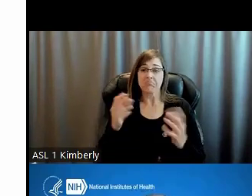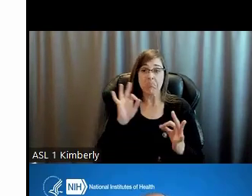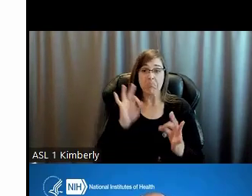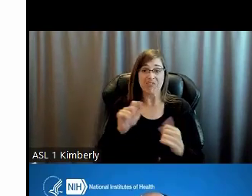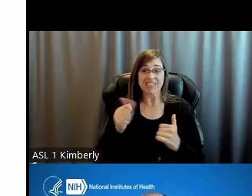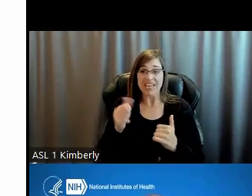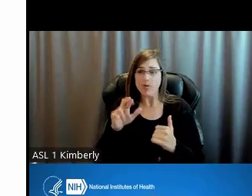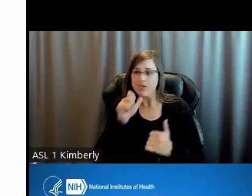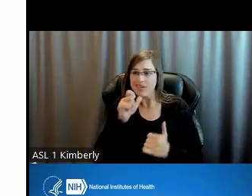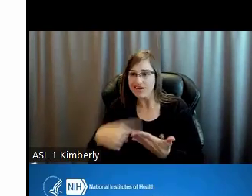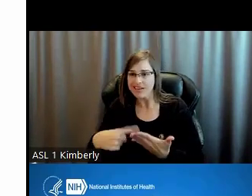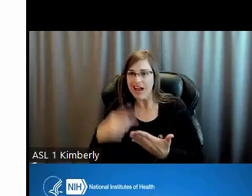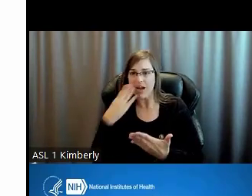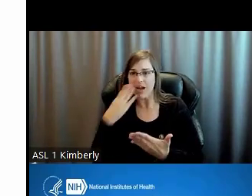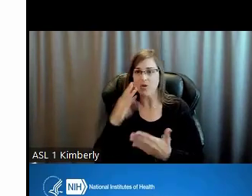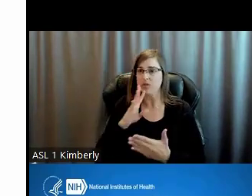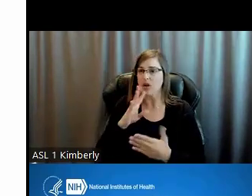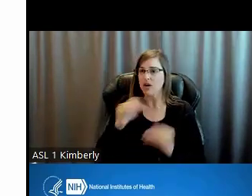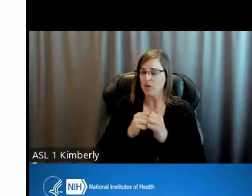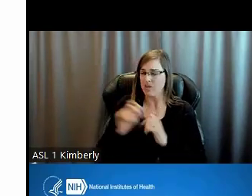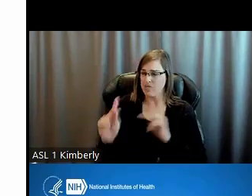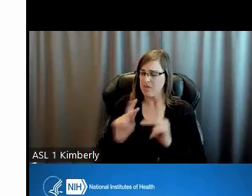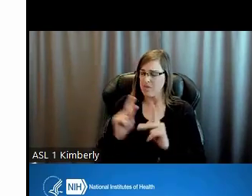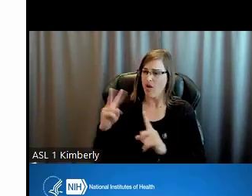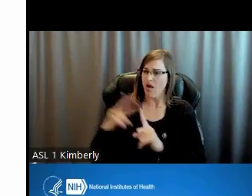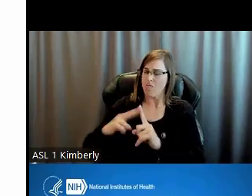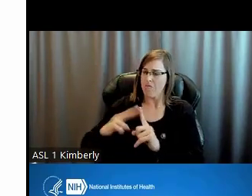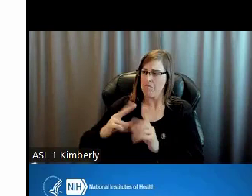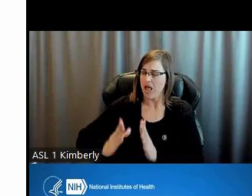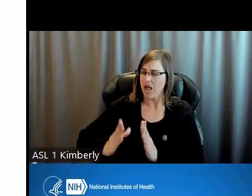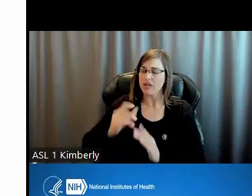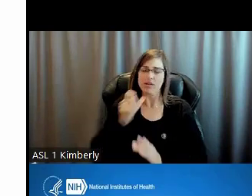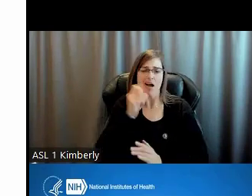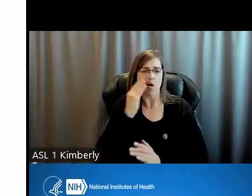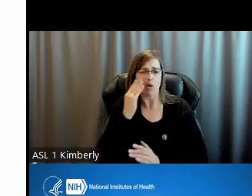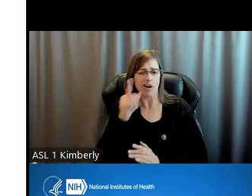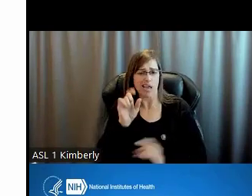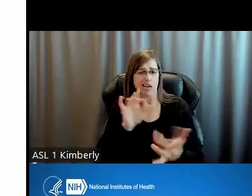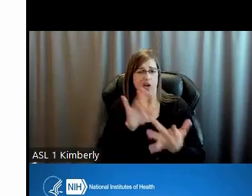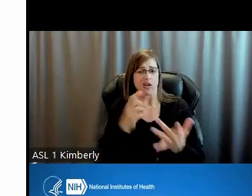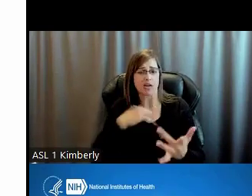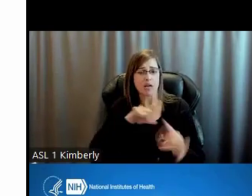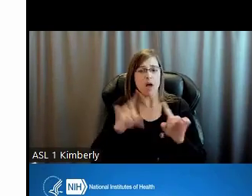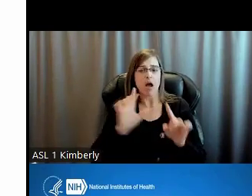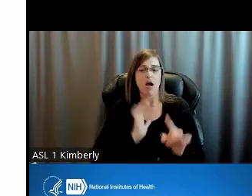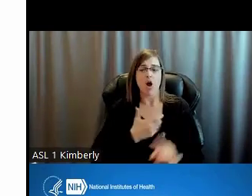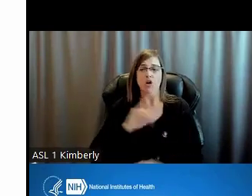I know when talking to applicants, sometimes there's not an awareness that you can reach out to us. But our job is to be helpful.